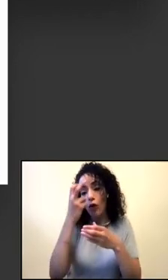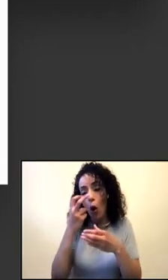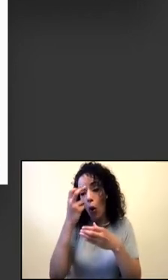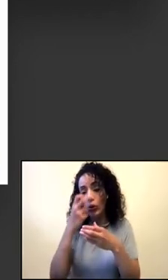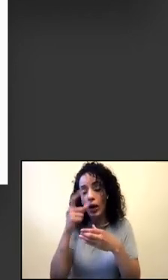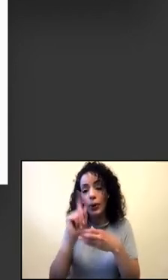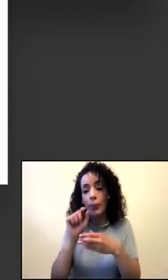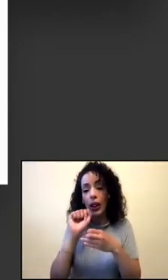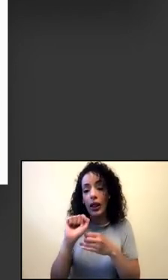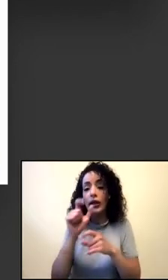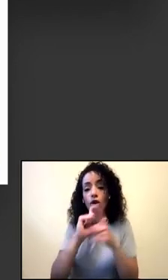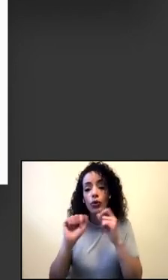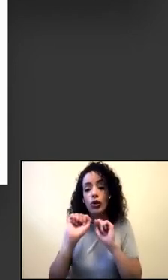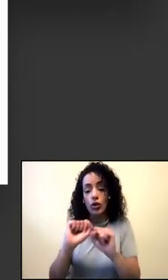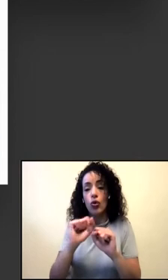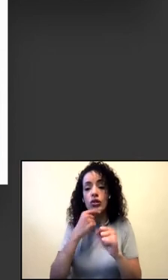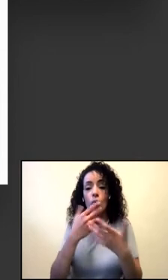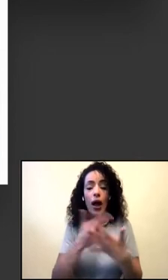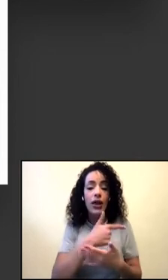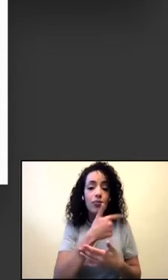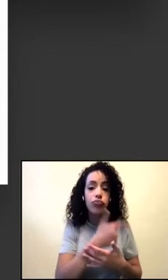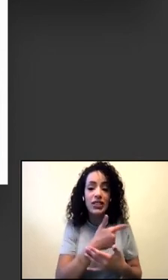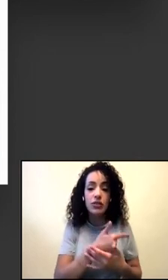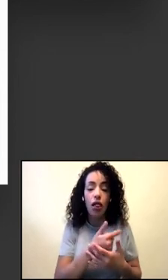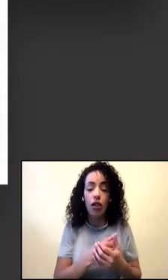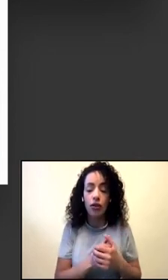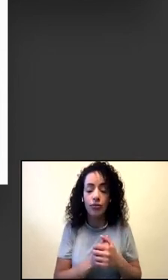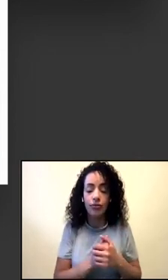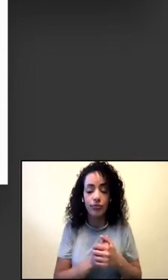in Bristol. and I wondered whether that felt relevant to this question of thinking about that